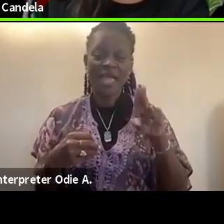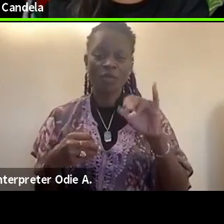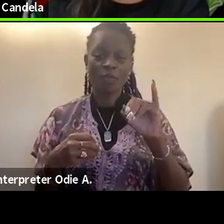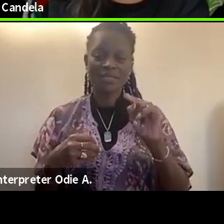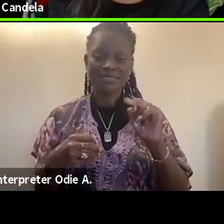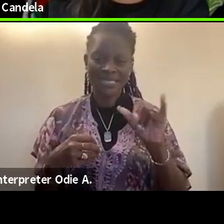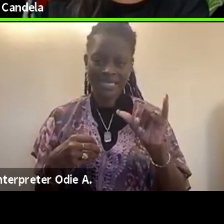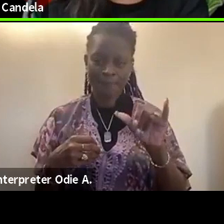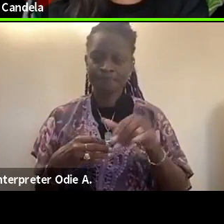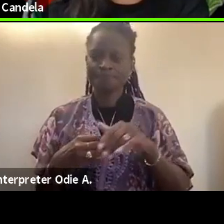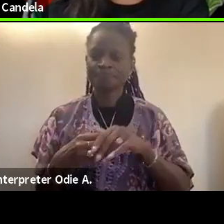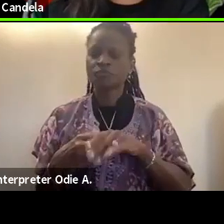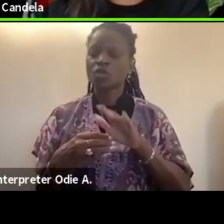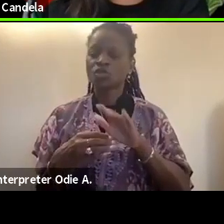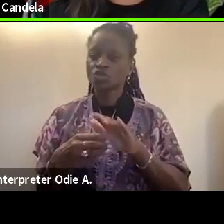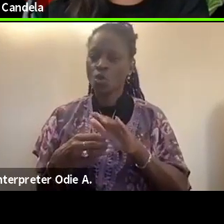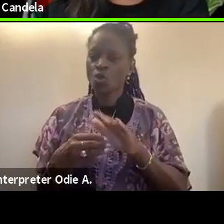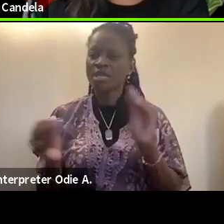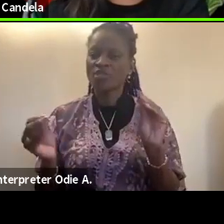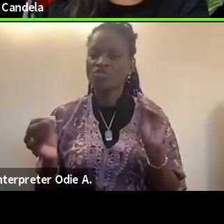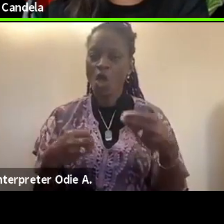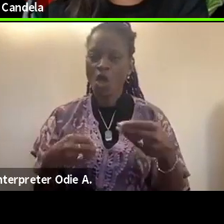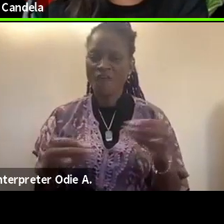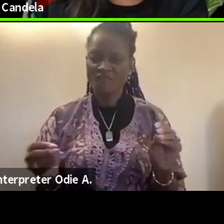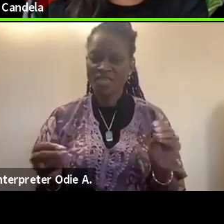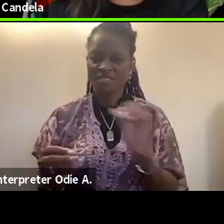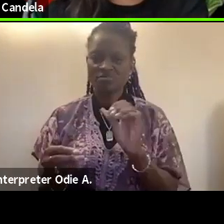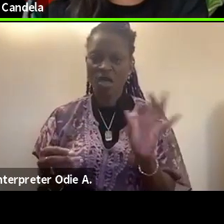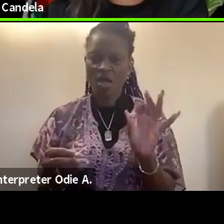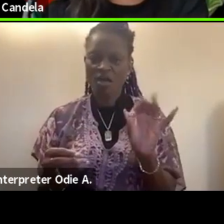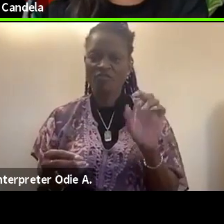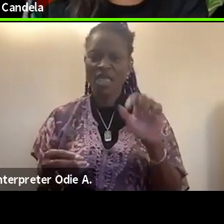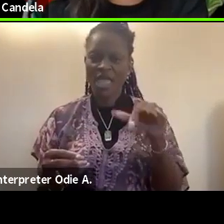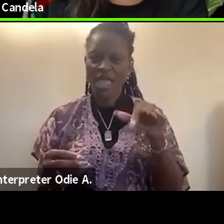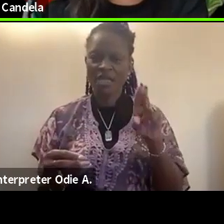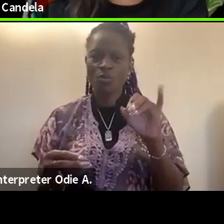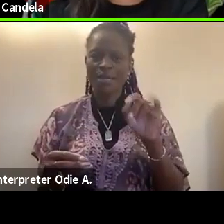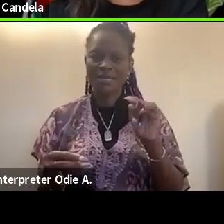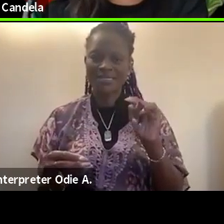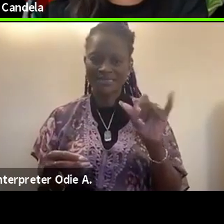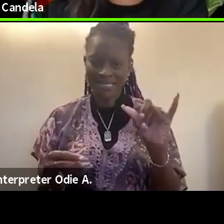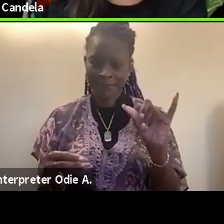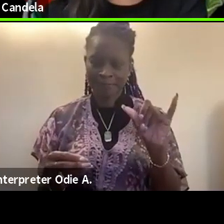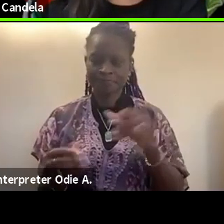So the Office of Equity, pointing in our peers here